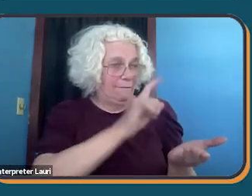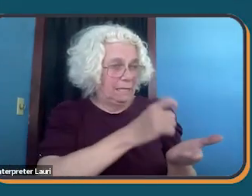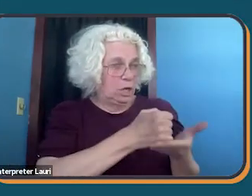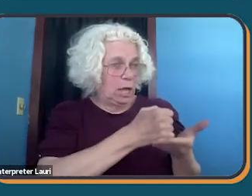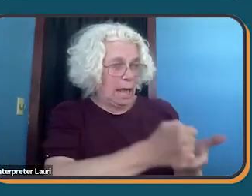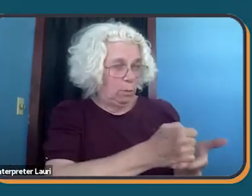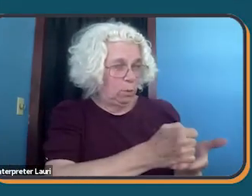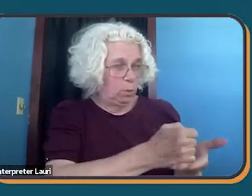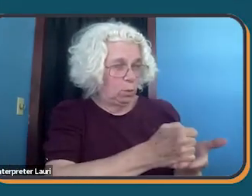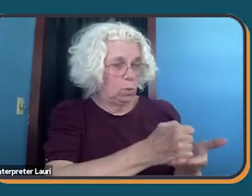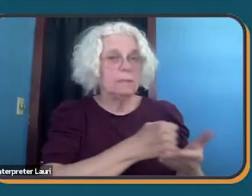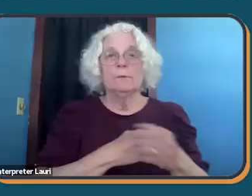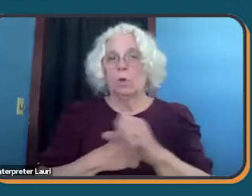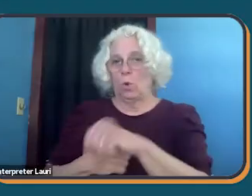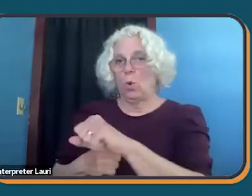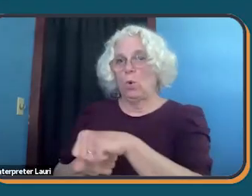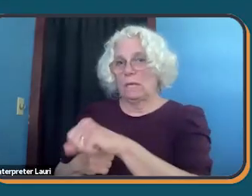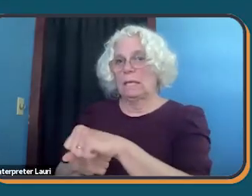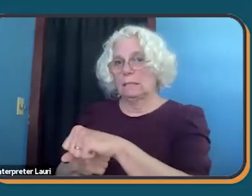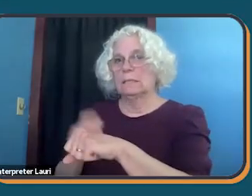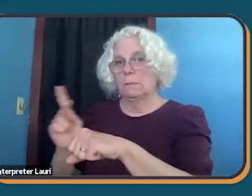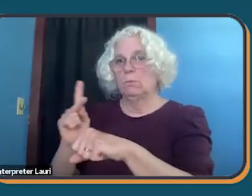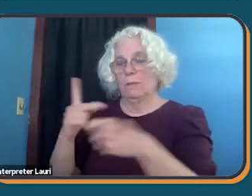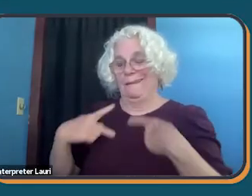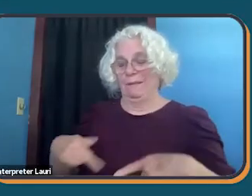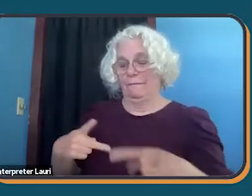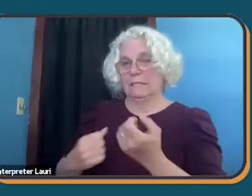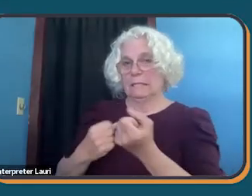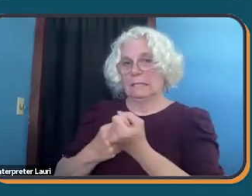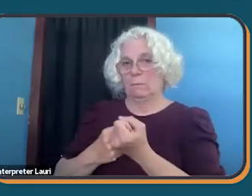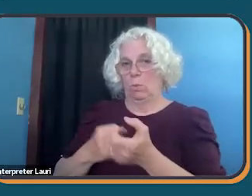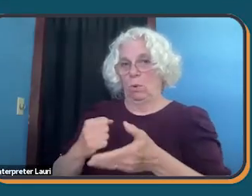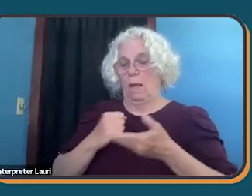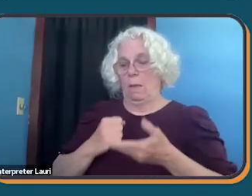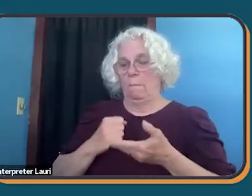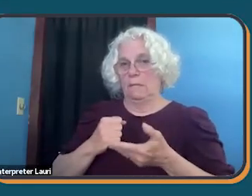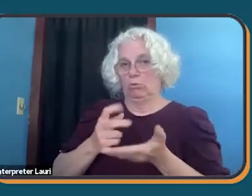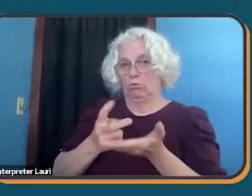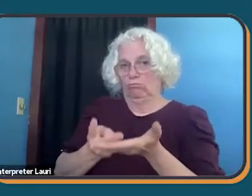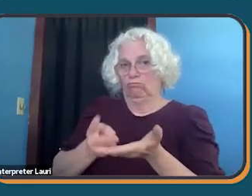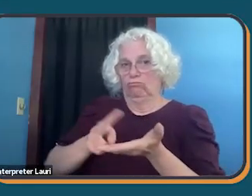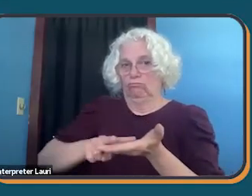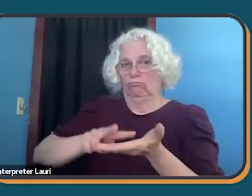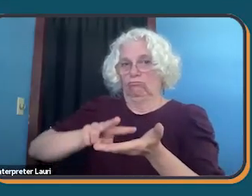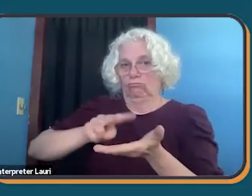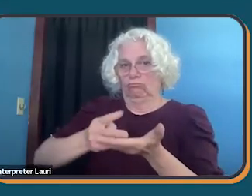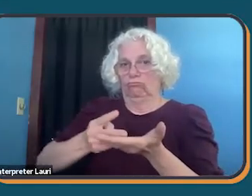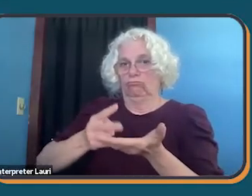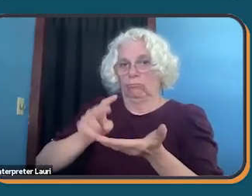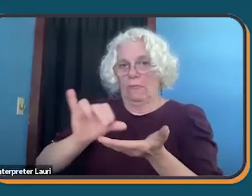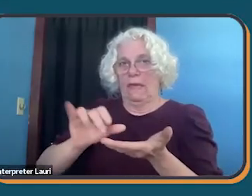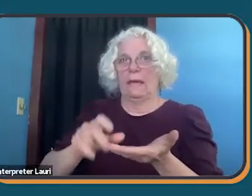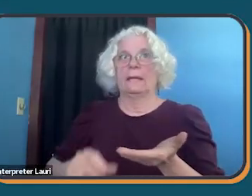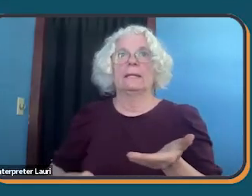Latisha Brown: I would need physical support, yes. Brooke Cruz: Okay so getting up onto the table.